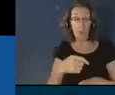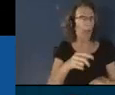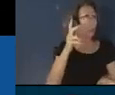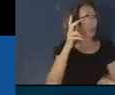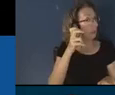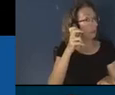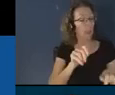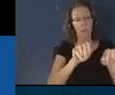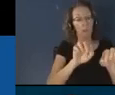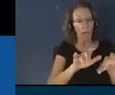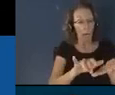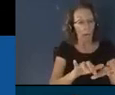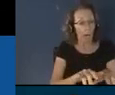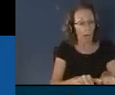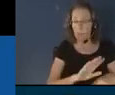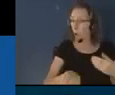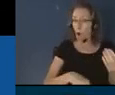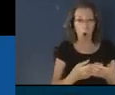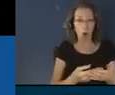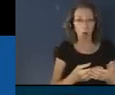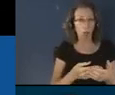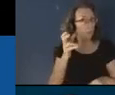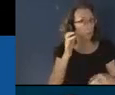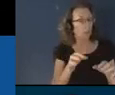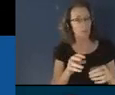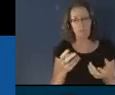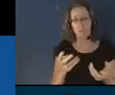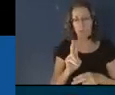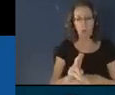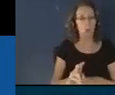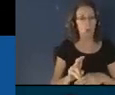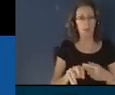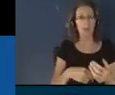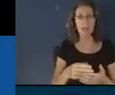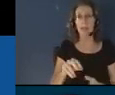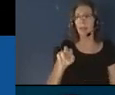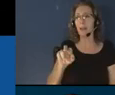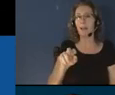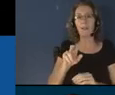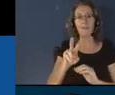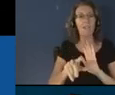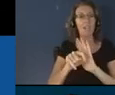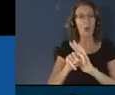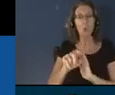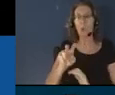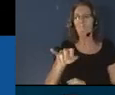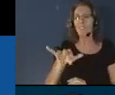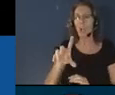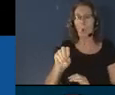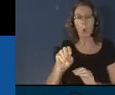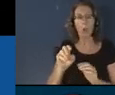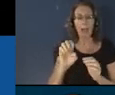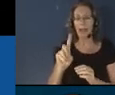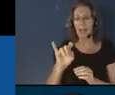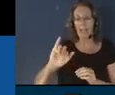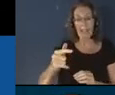all the captions into your video using some sort of video editing package. I would recommend using